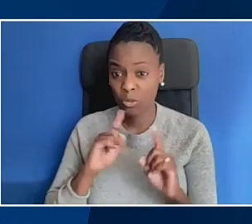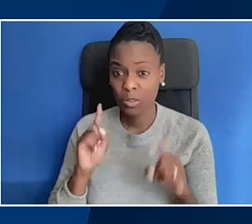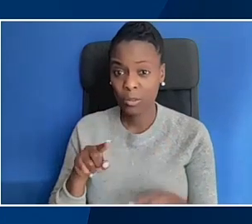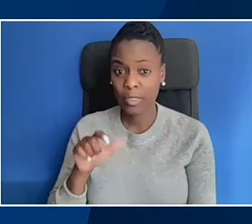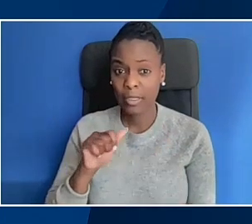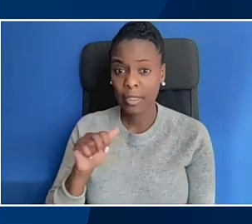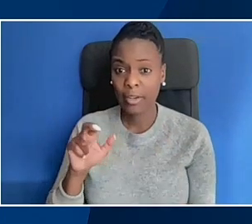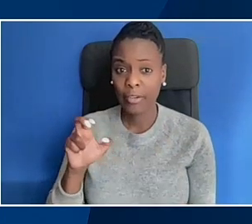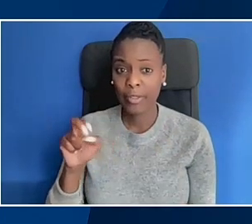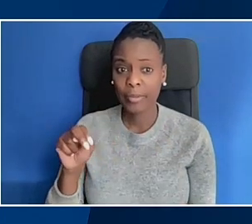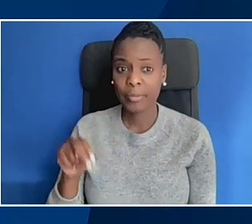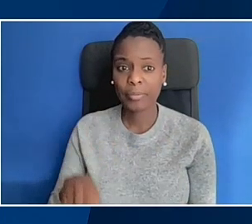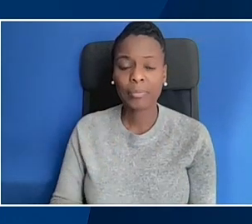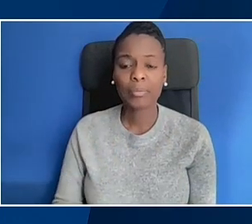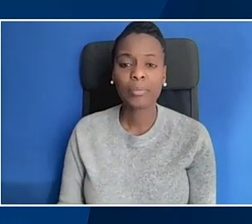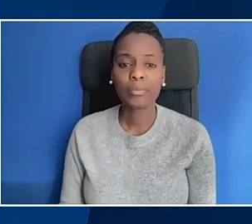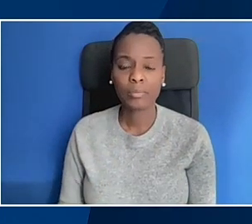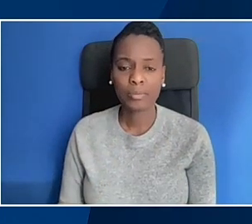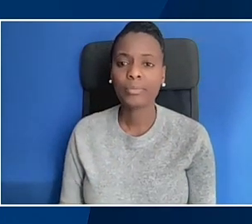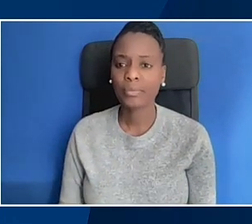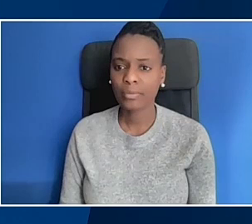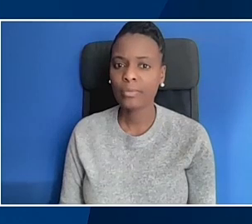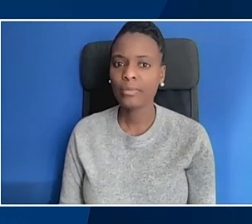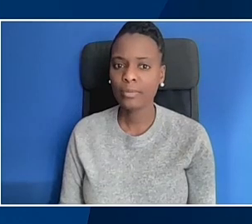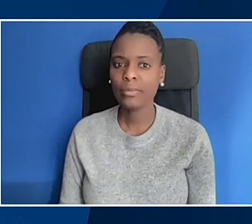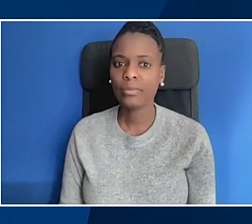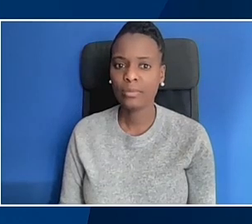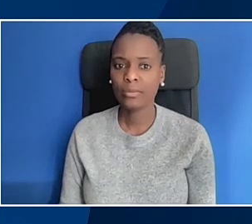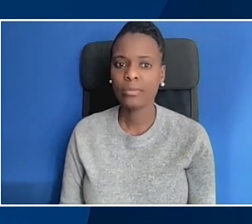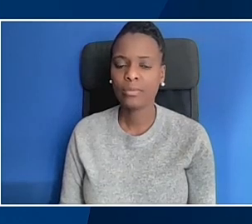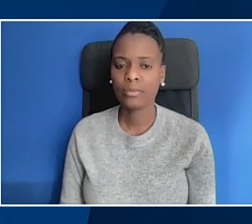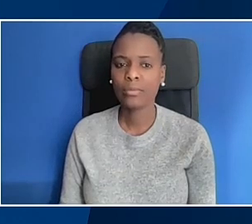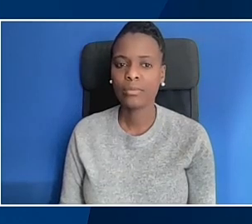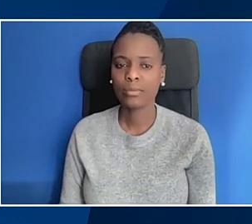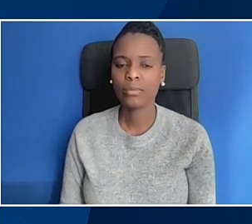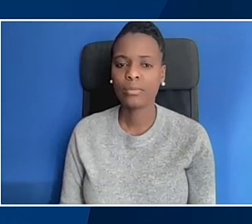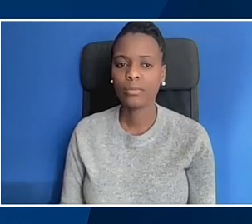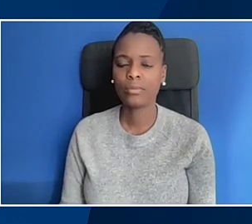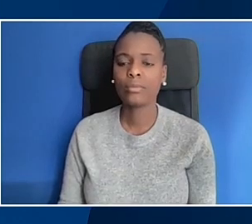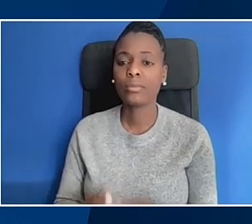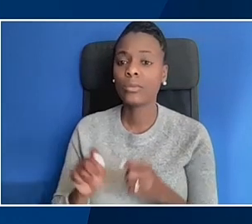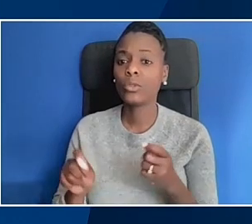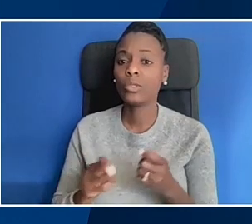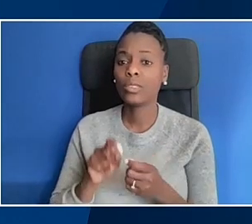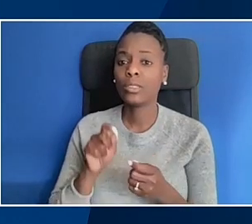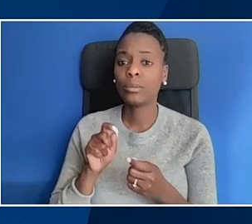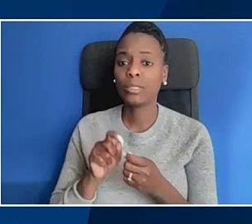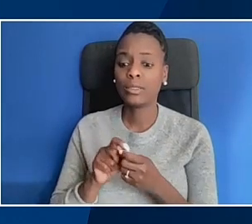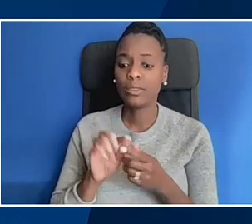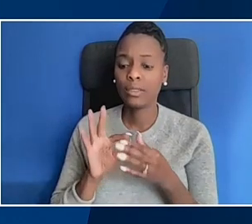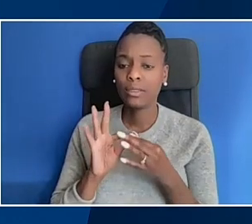Yeah. So the- you know, specifically in regards to, like, the Department's